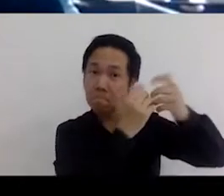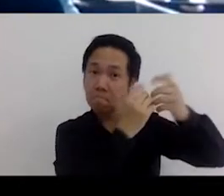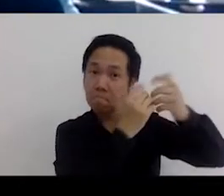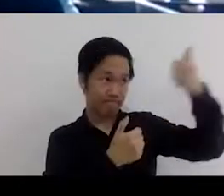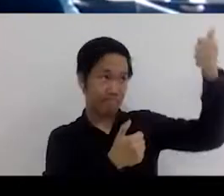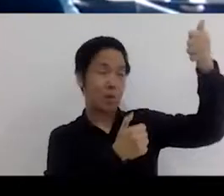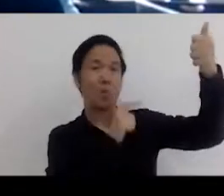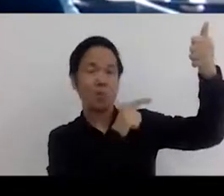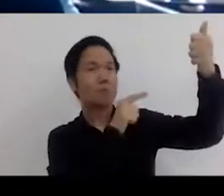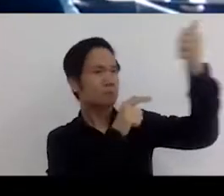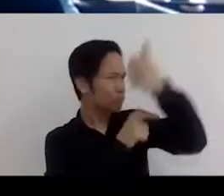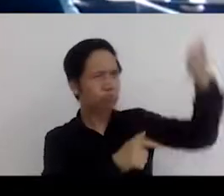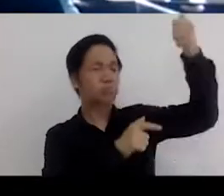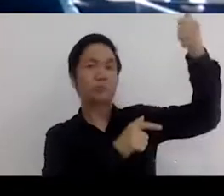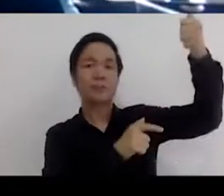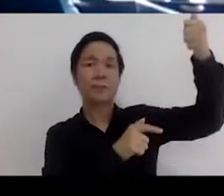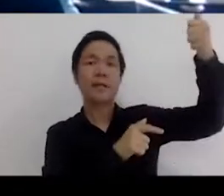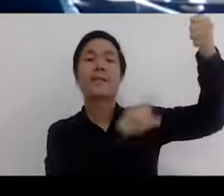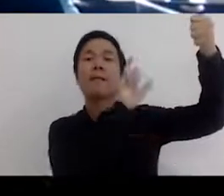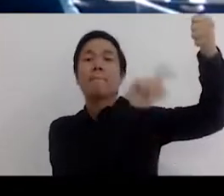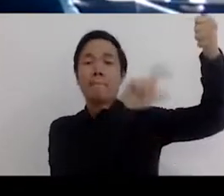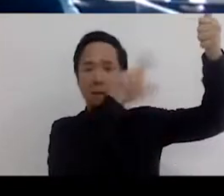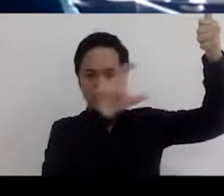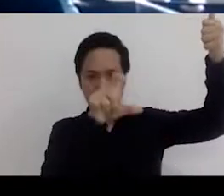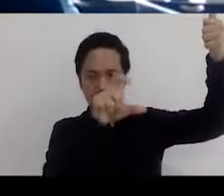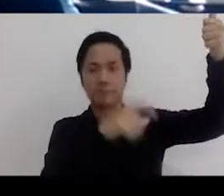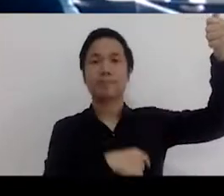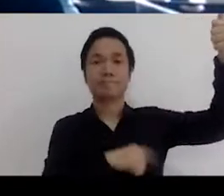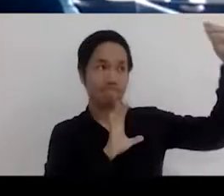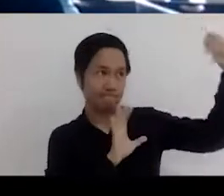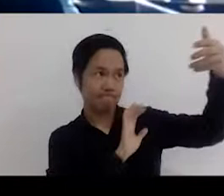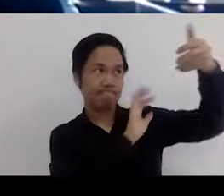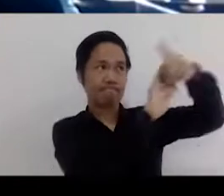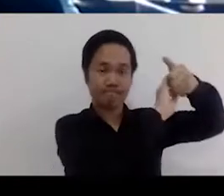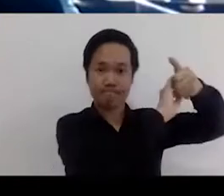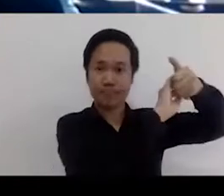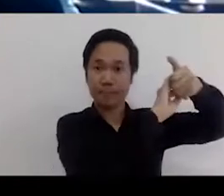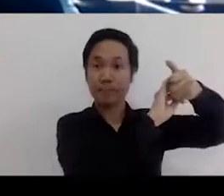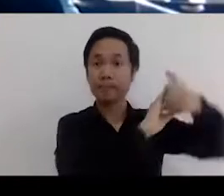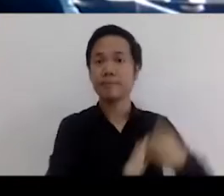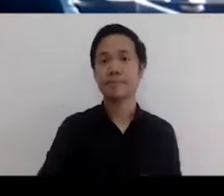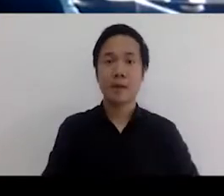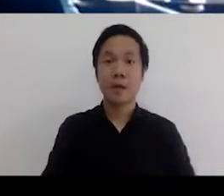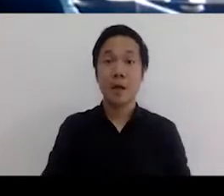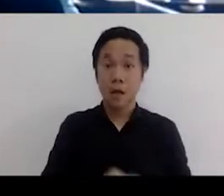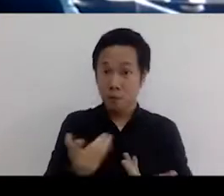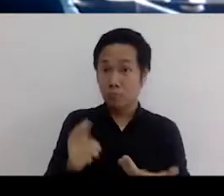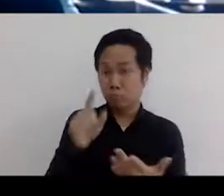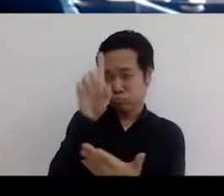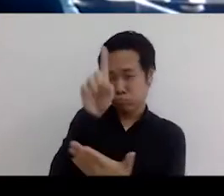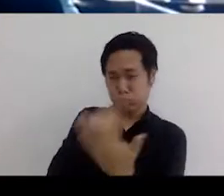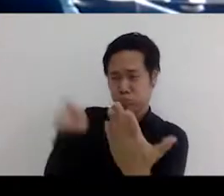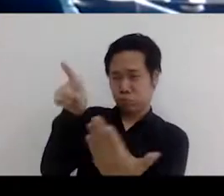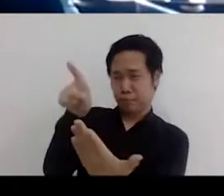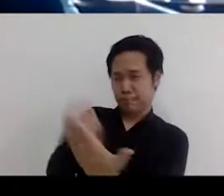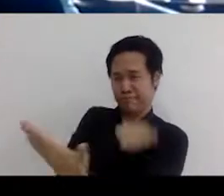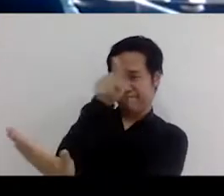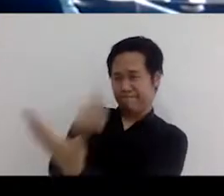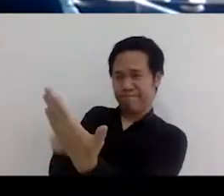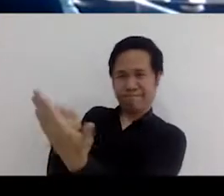you have to add up all the other forms of discrimination that accumulates, like for instance the caste discrimination, ethnic discrimination